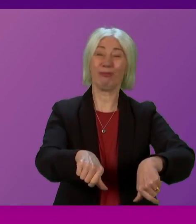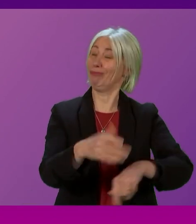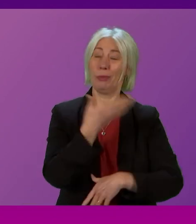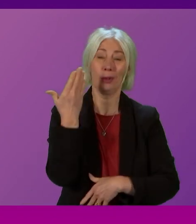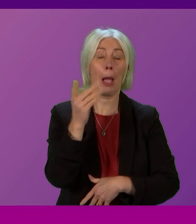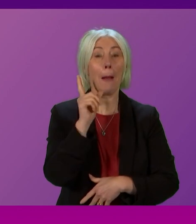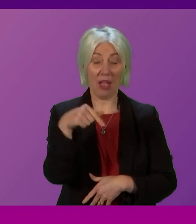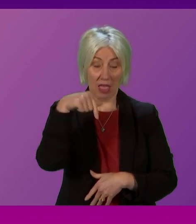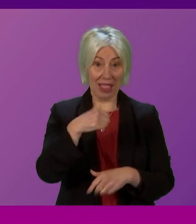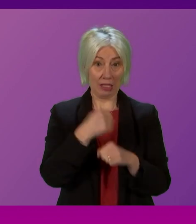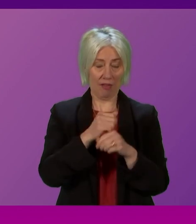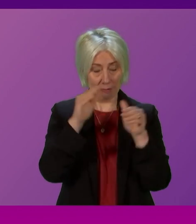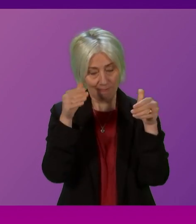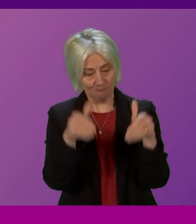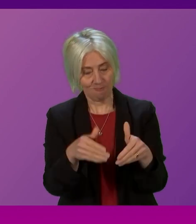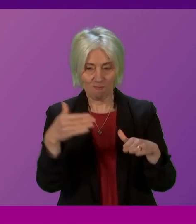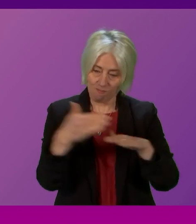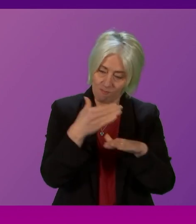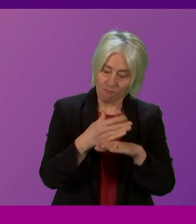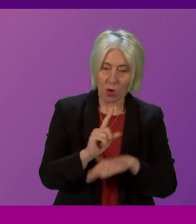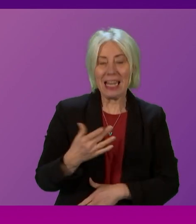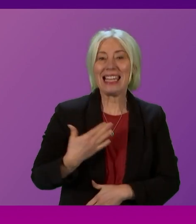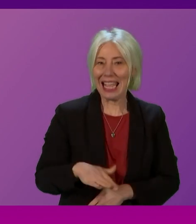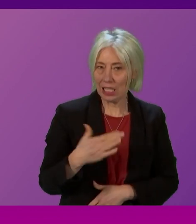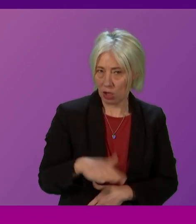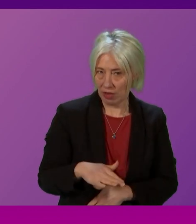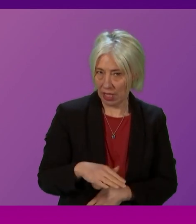remains focused on taking the actions that are necessary, which is why I think that we